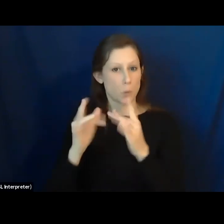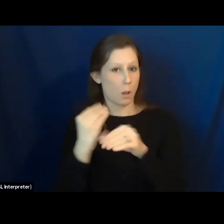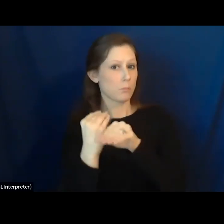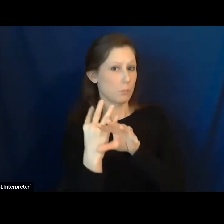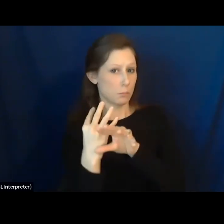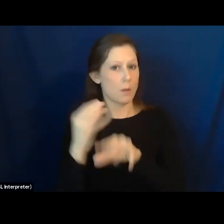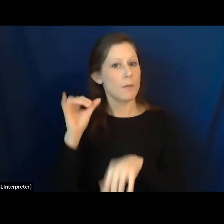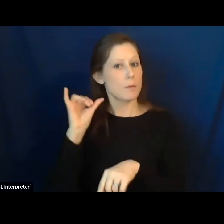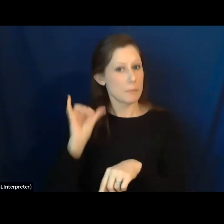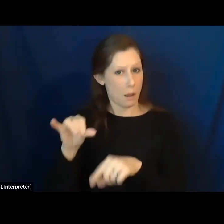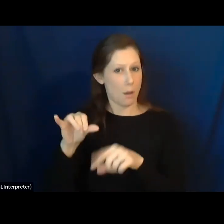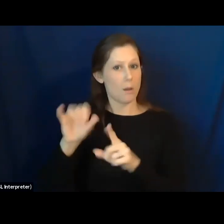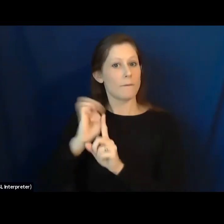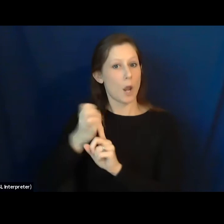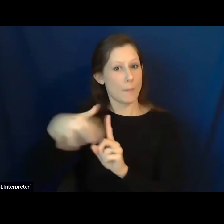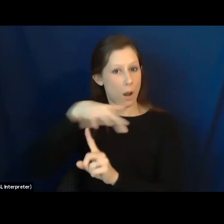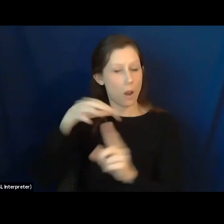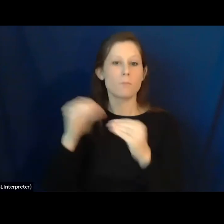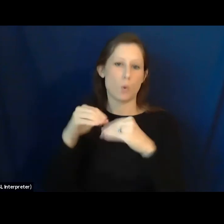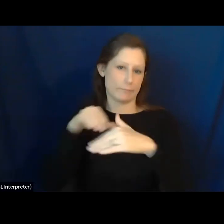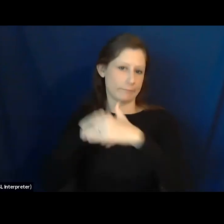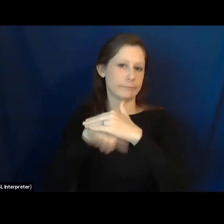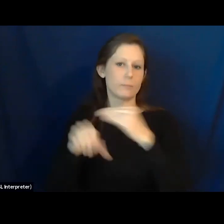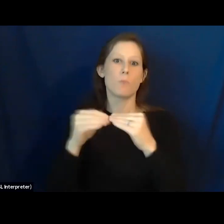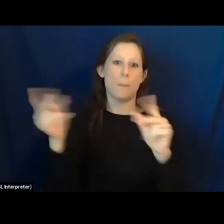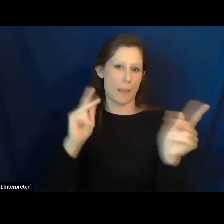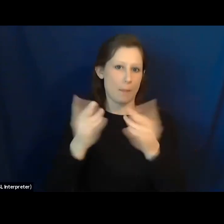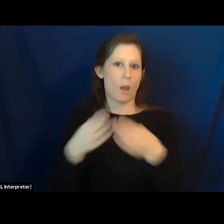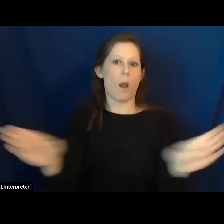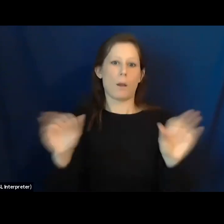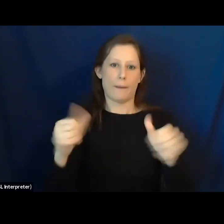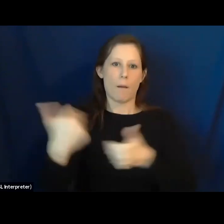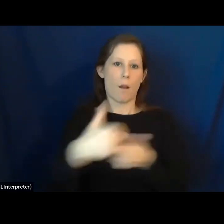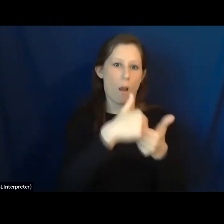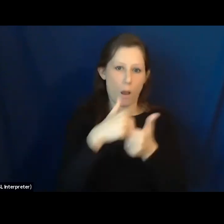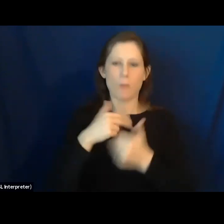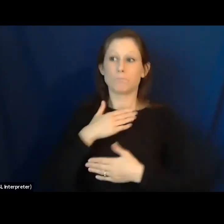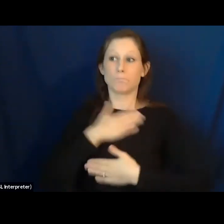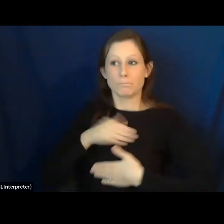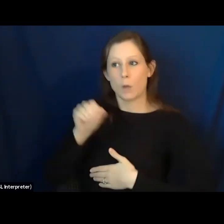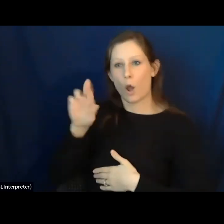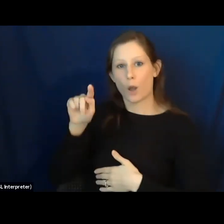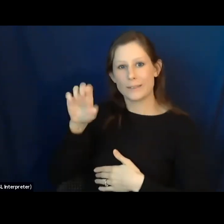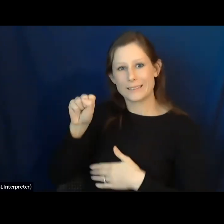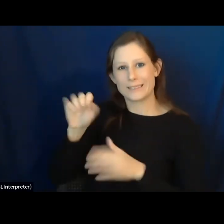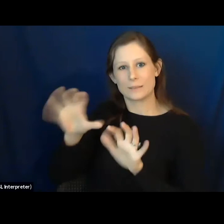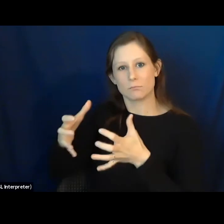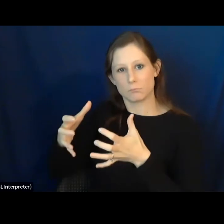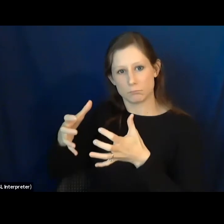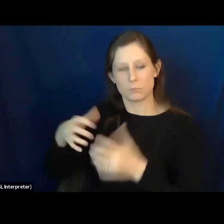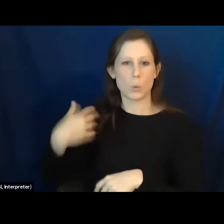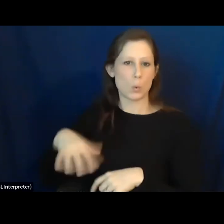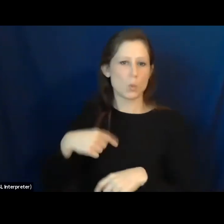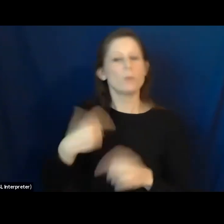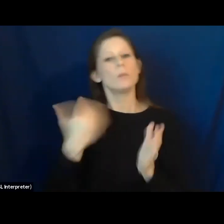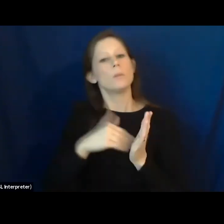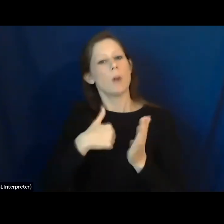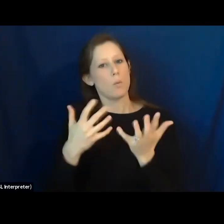for a wider group of people to enjoy the arts. So again, I just want to really thank MindsEye